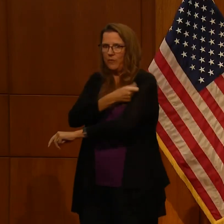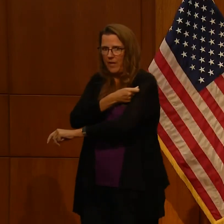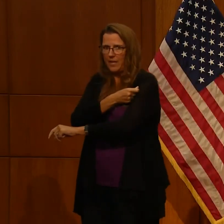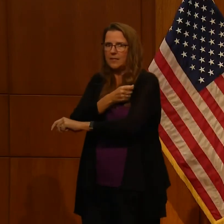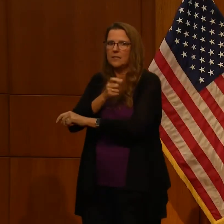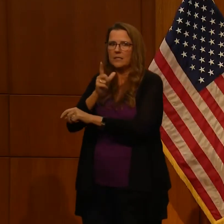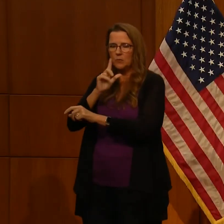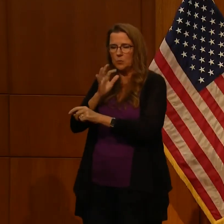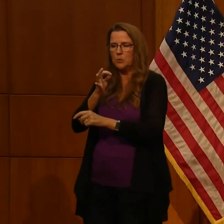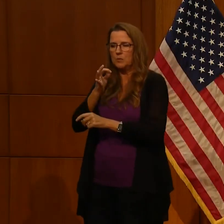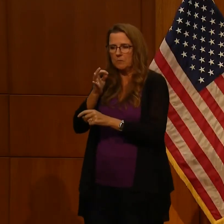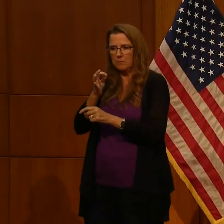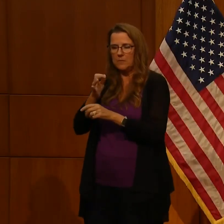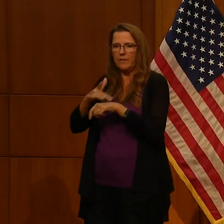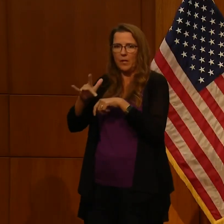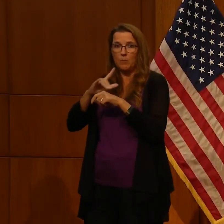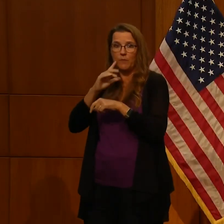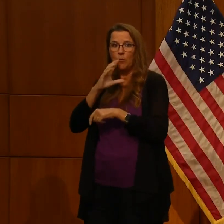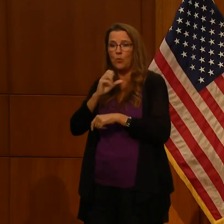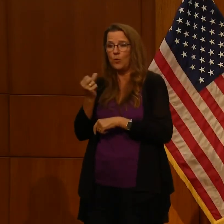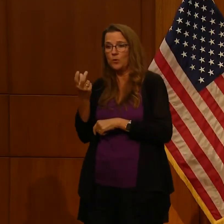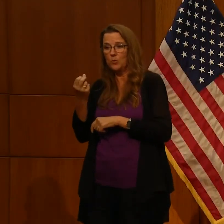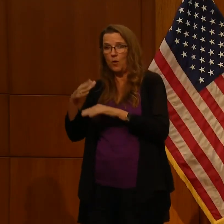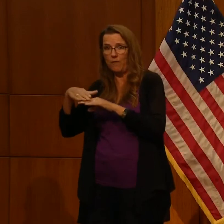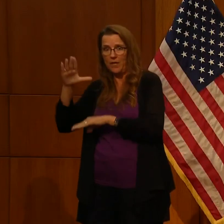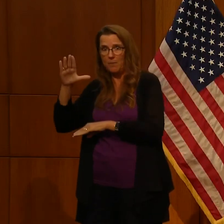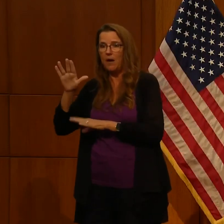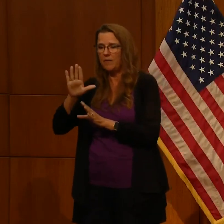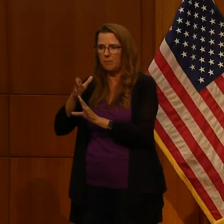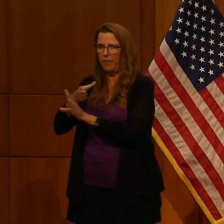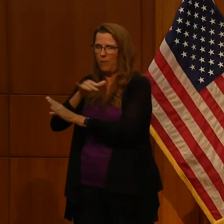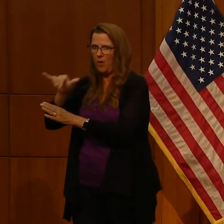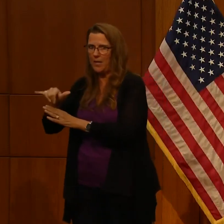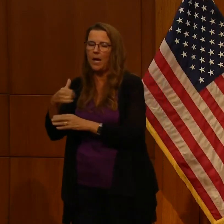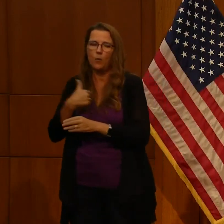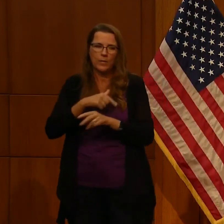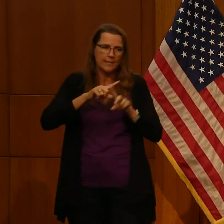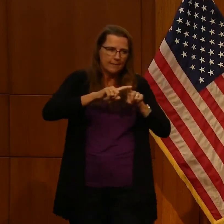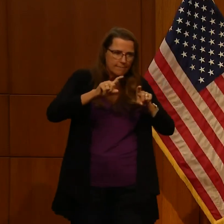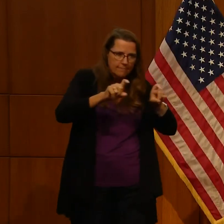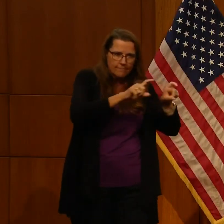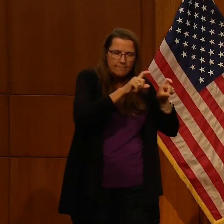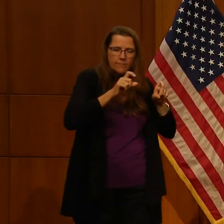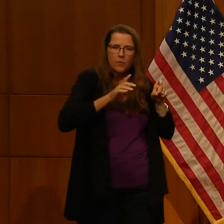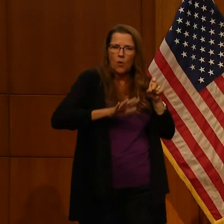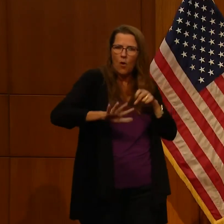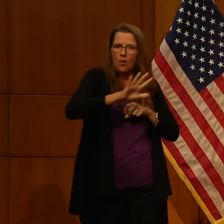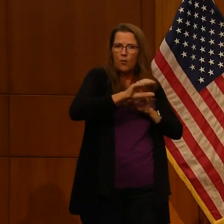WEEKS BEFORE WE KNEW THAT VACCINES WERE GOING TO BE